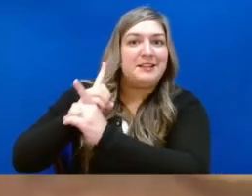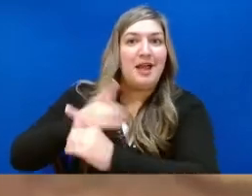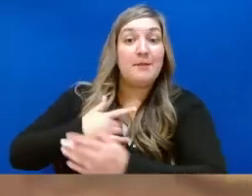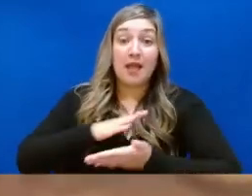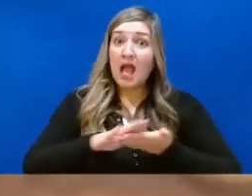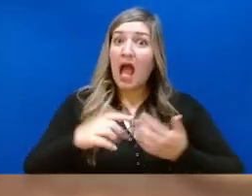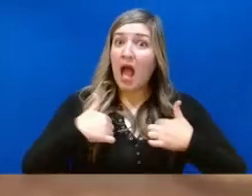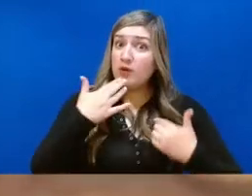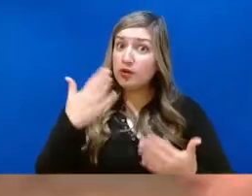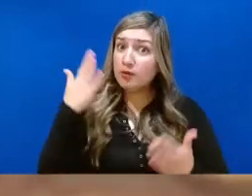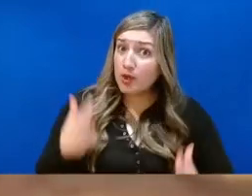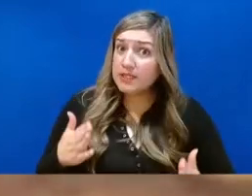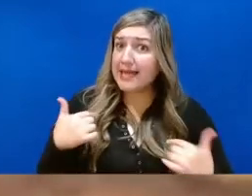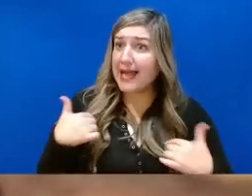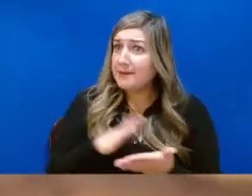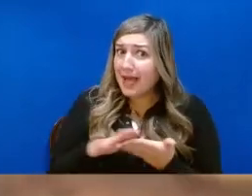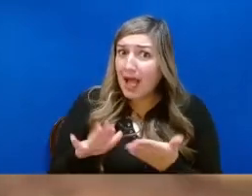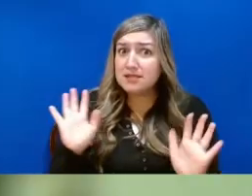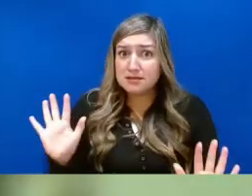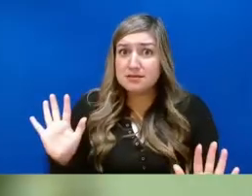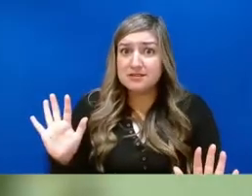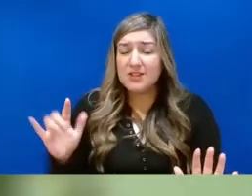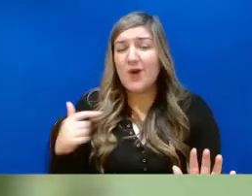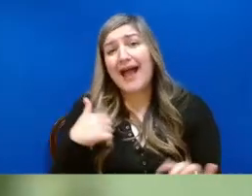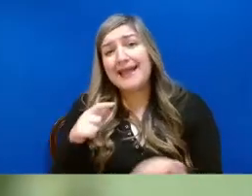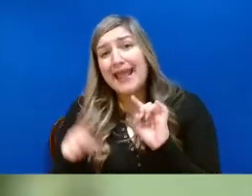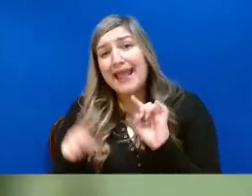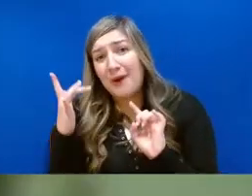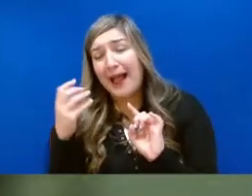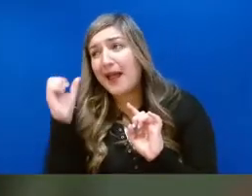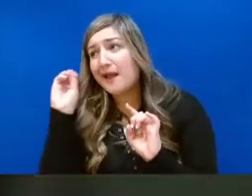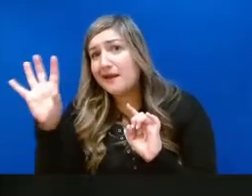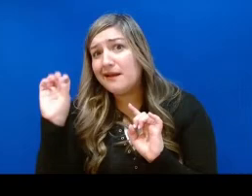I want you to think I'm nice. And so I'm going to tell you why of all the reasons why. So you got that. You figure that out.